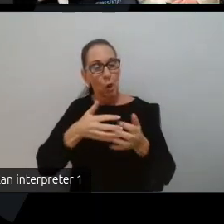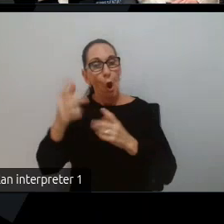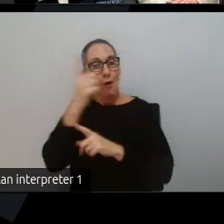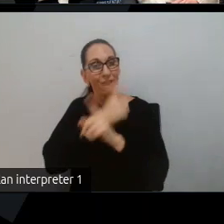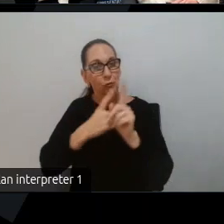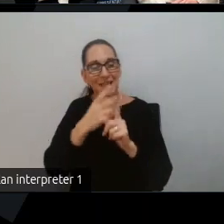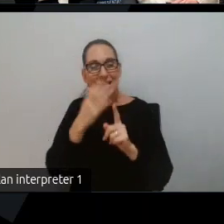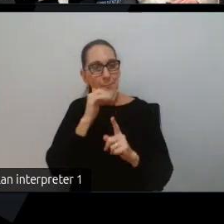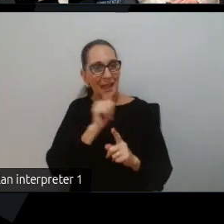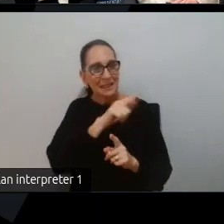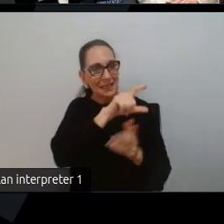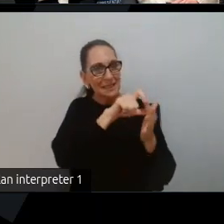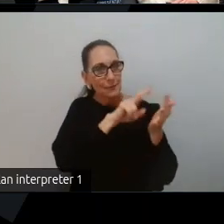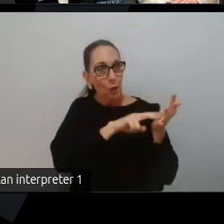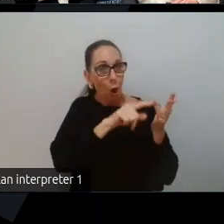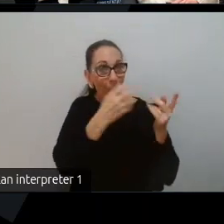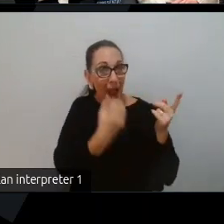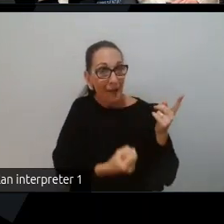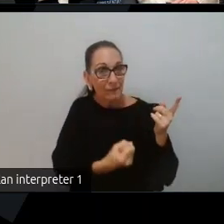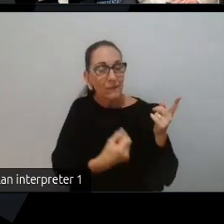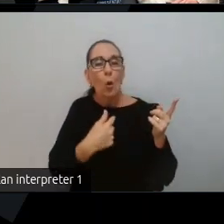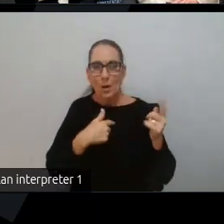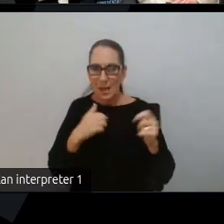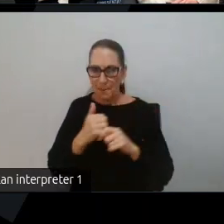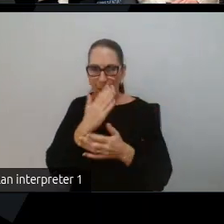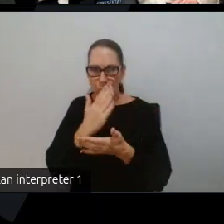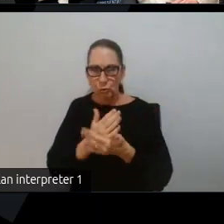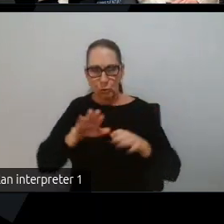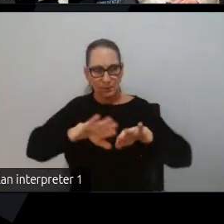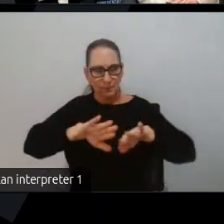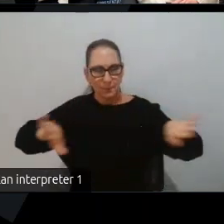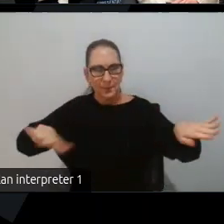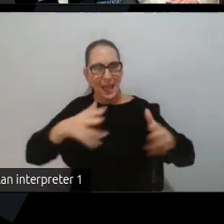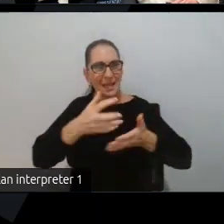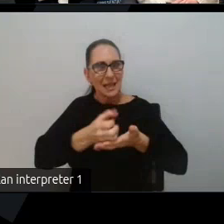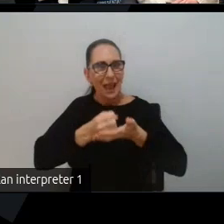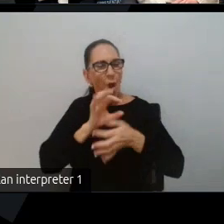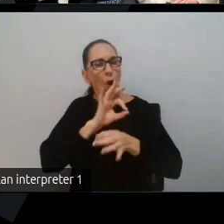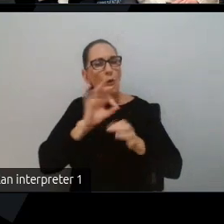and we take steps to ensure the party's safety and to make sure there's no breach of any order. So